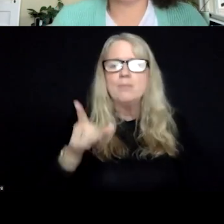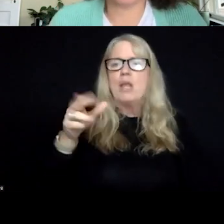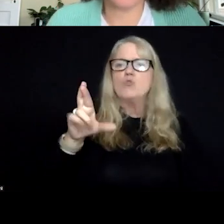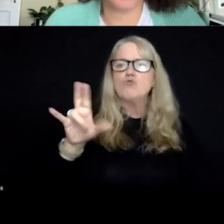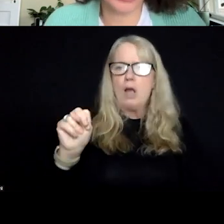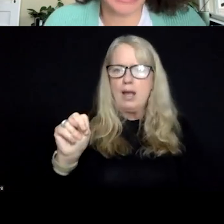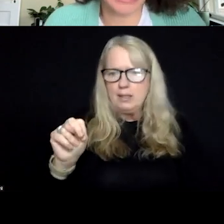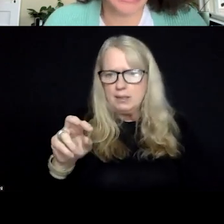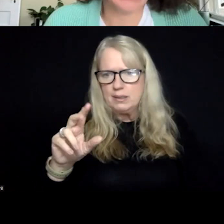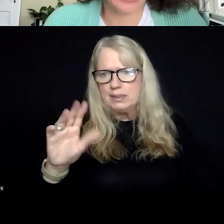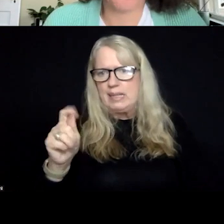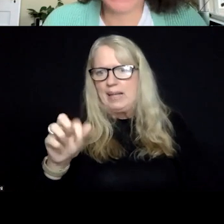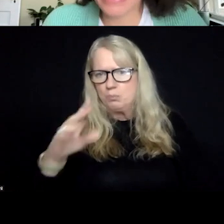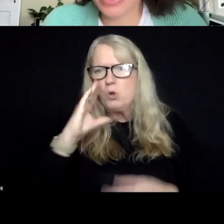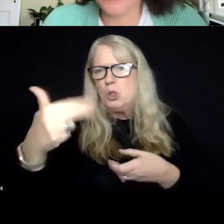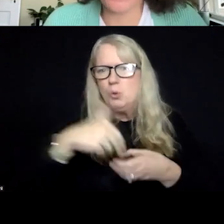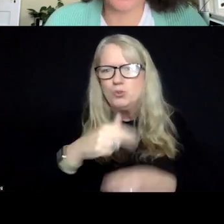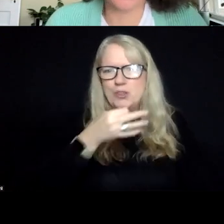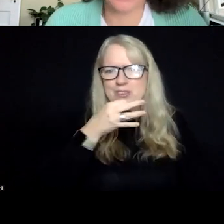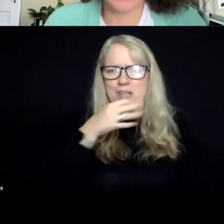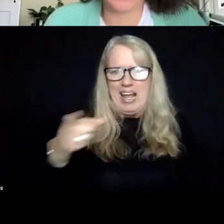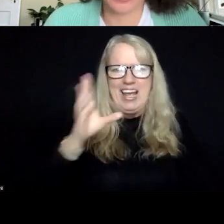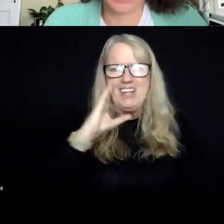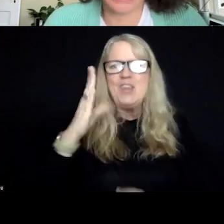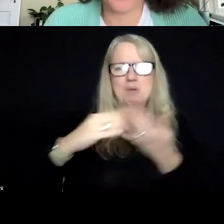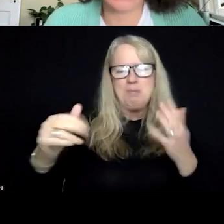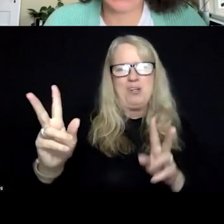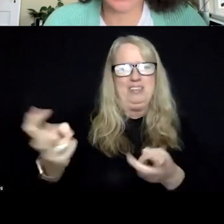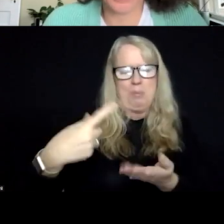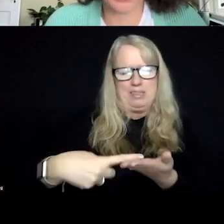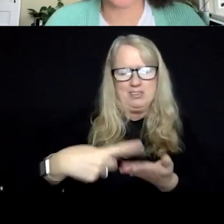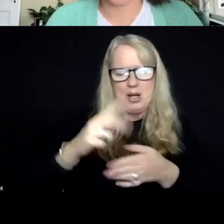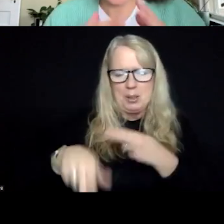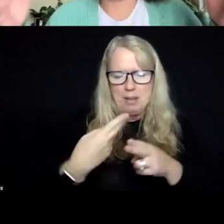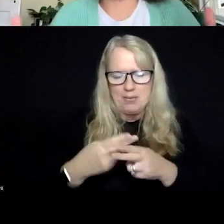ON AND POTENTIALLY TALK ABOUT THAT, BUT THINKING ABOUT HOW MANY